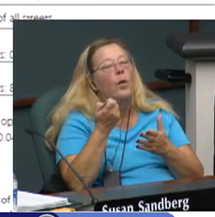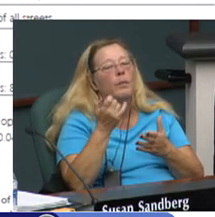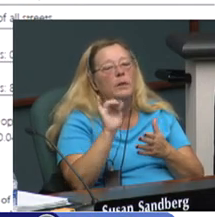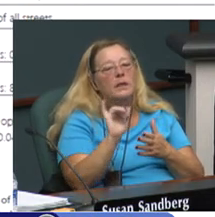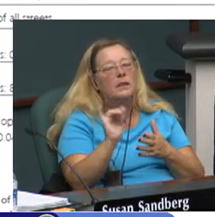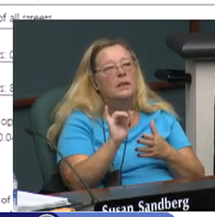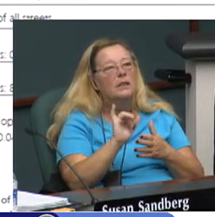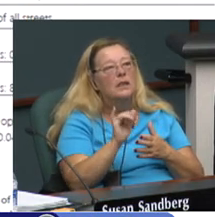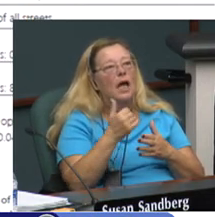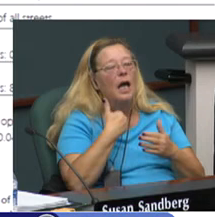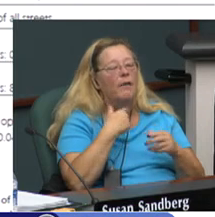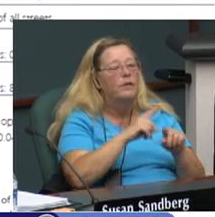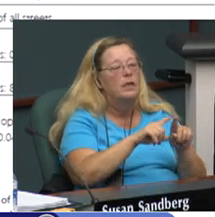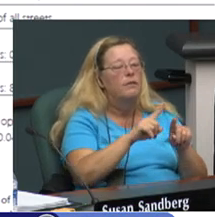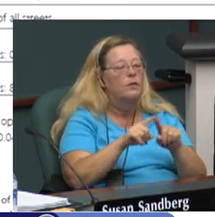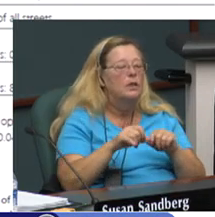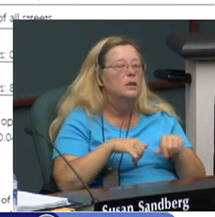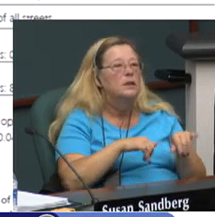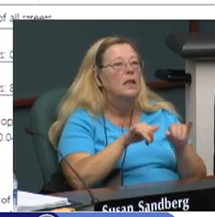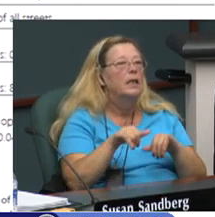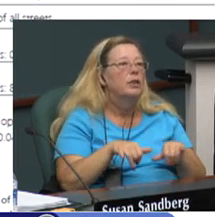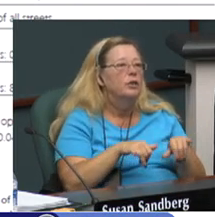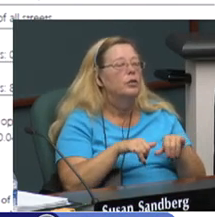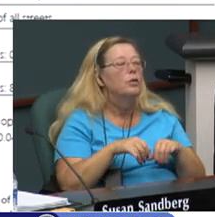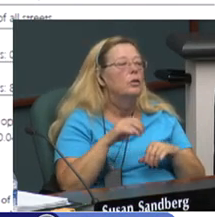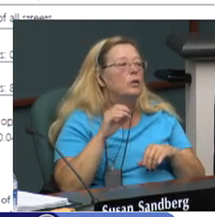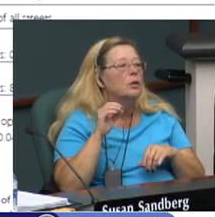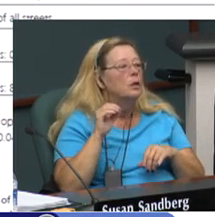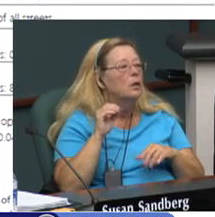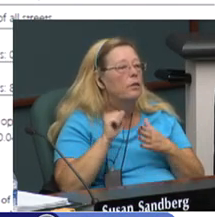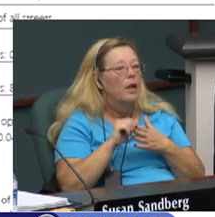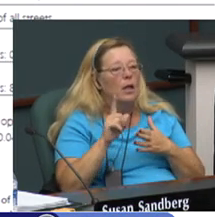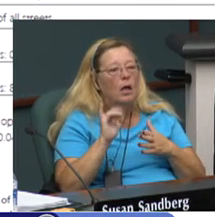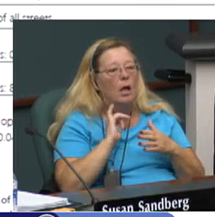have different standards so that's that all that I have on on this chapter